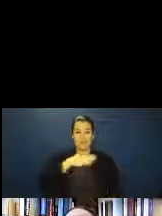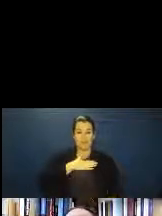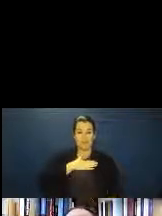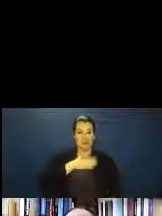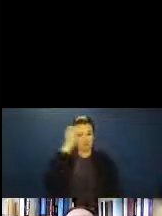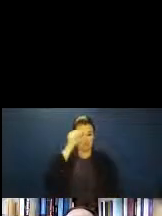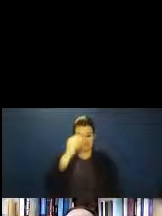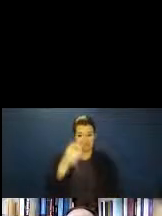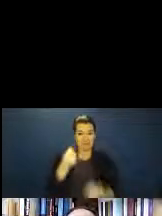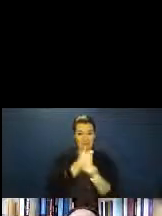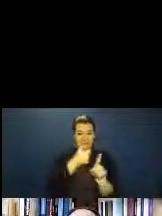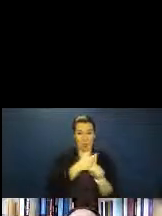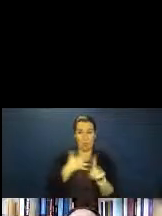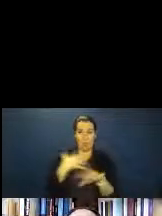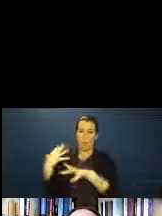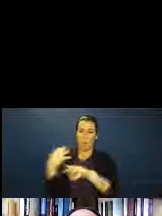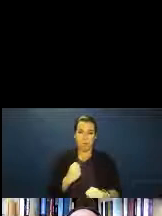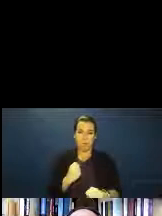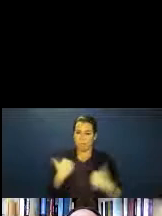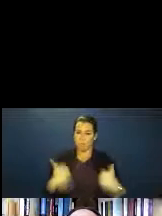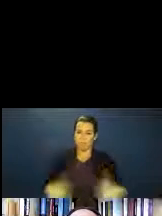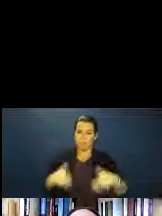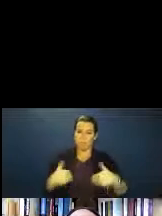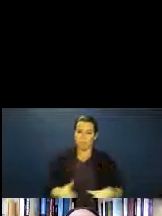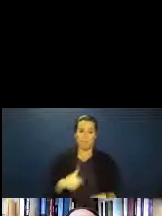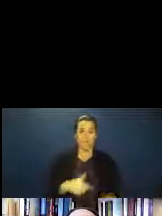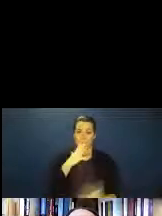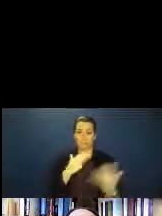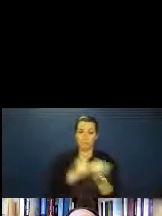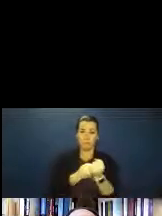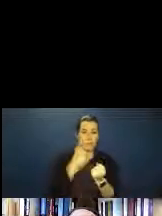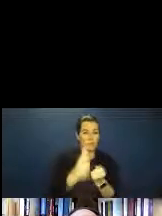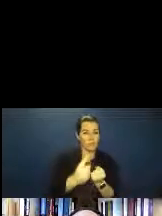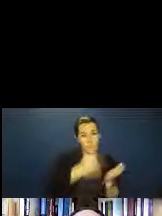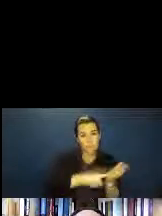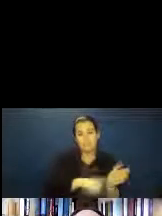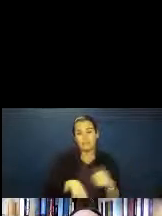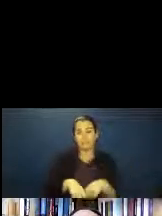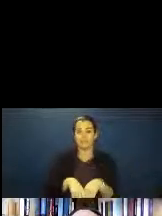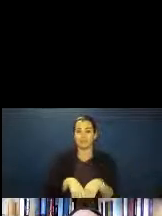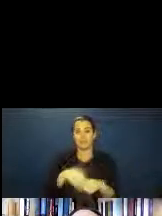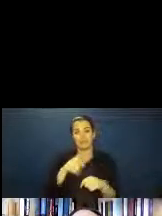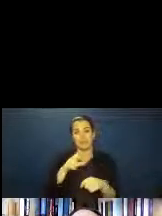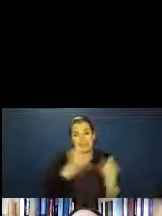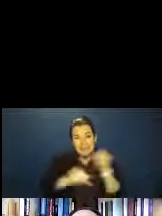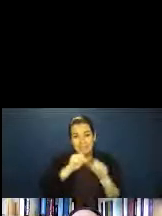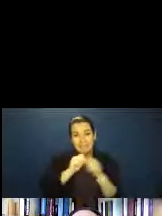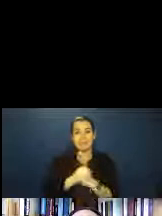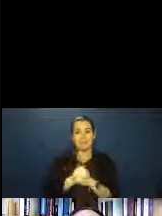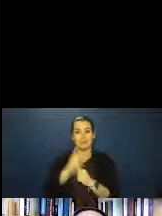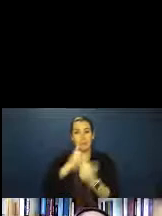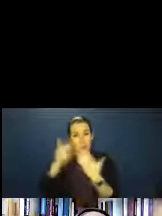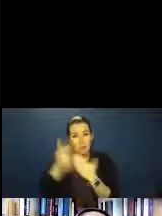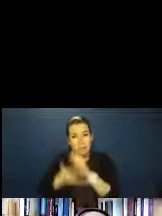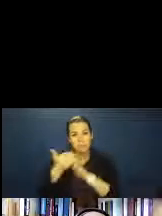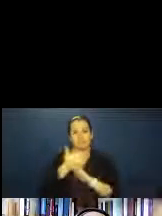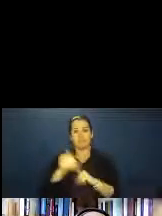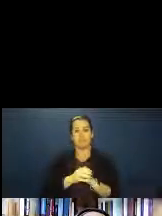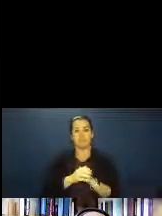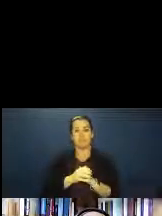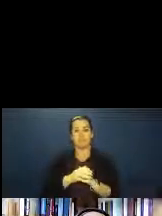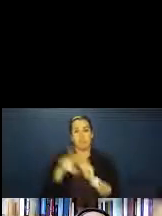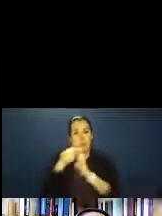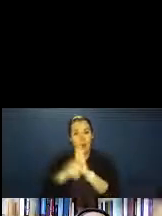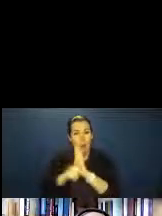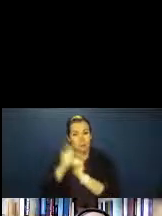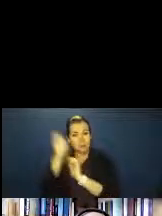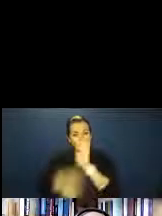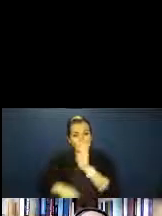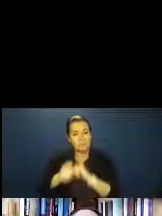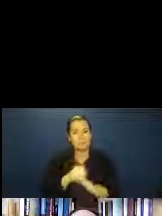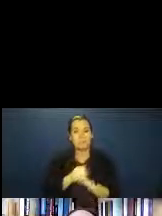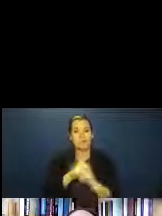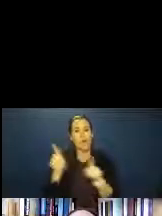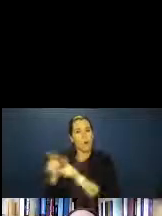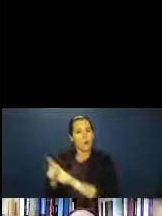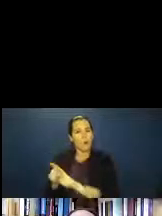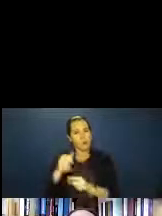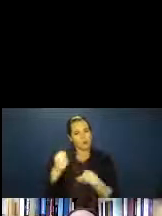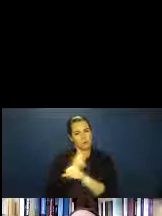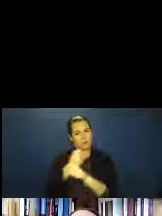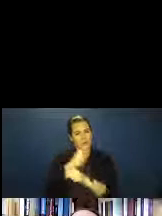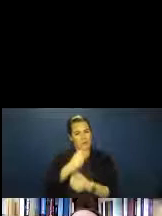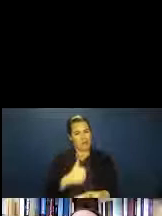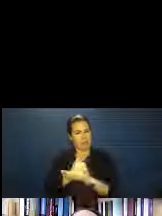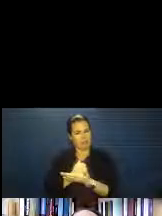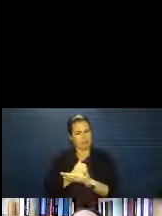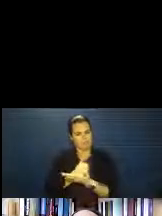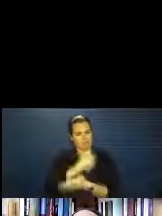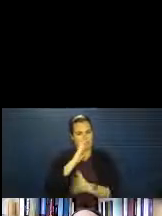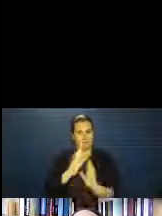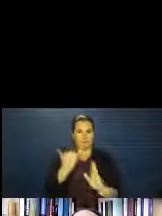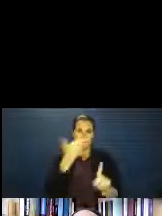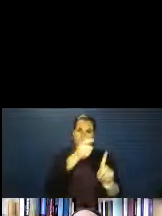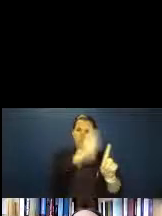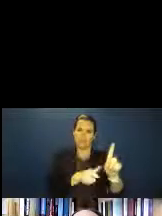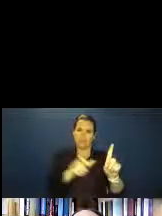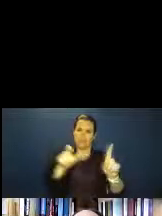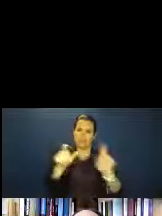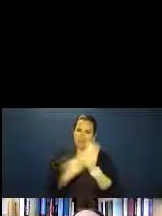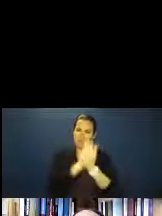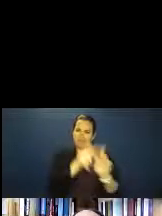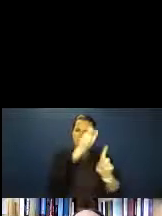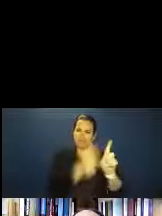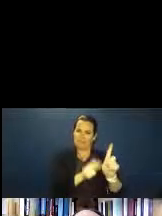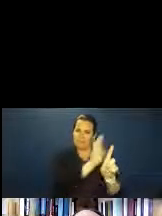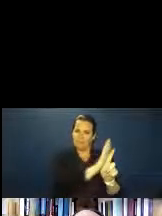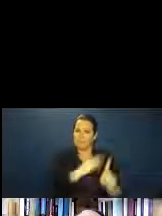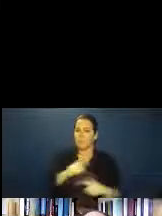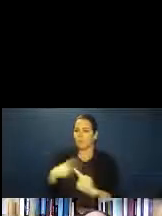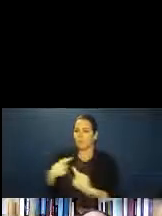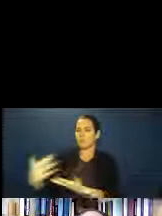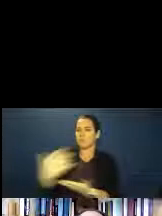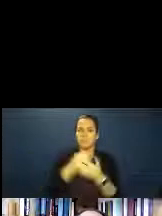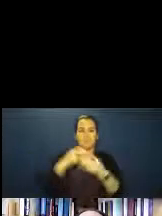We'll hear from folks from Langston University, as well as present the results of an infographic that we will be publishing every year going forward. With that, just before I before I turn it over to Phil Beatty from NIDLER for just a few words from him, let me tell you a bit